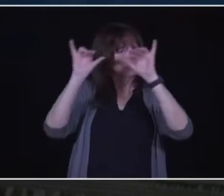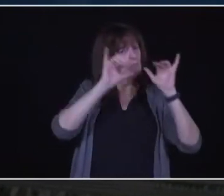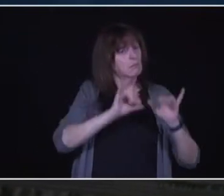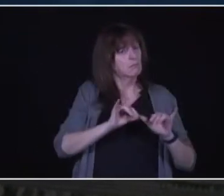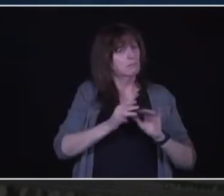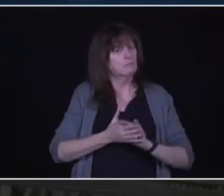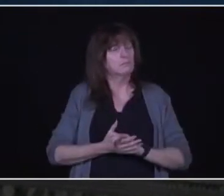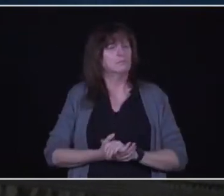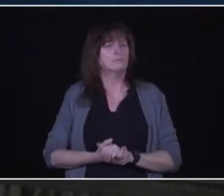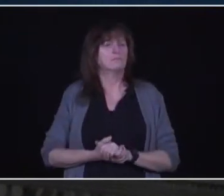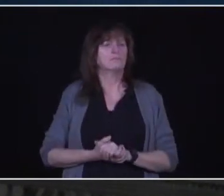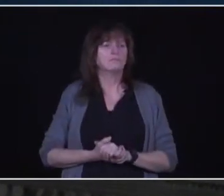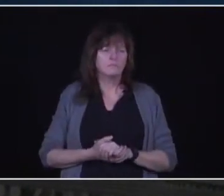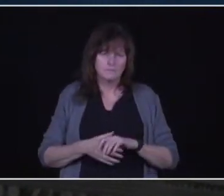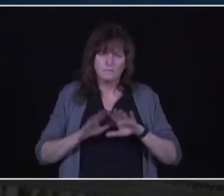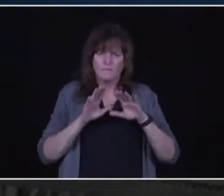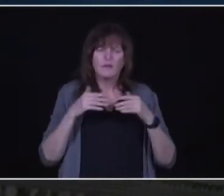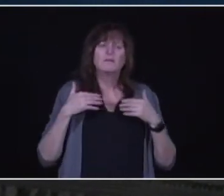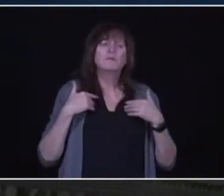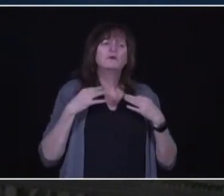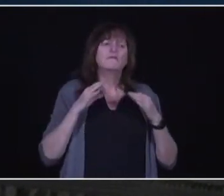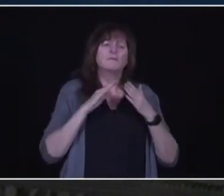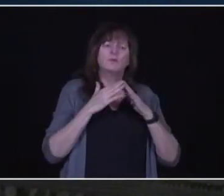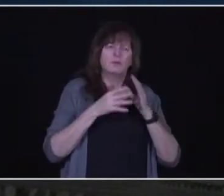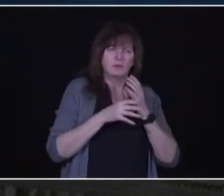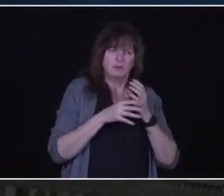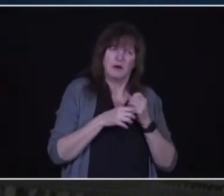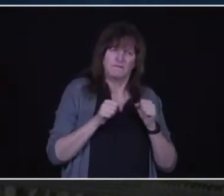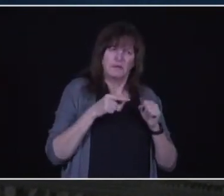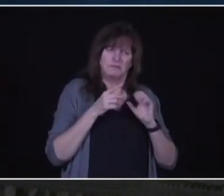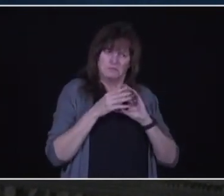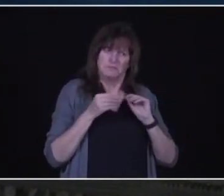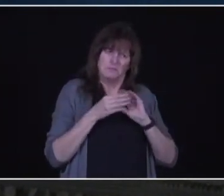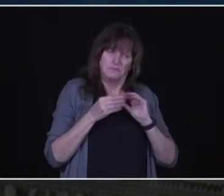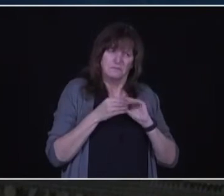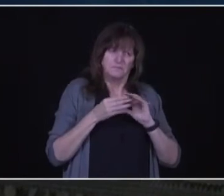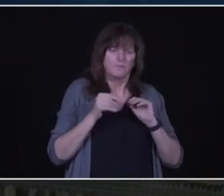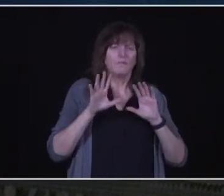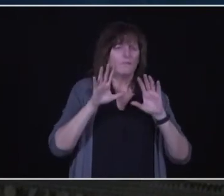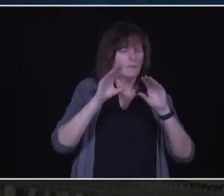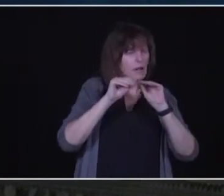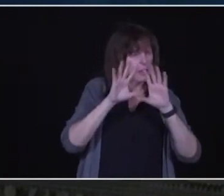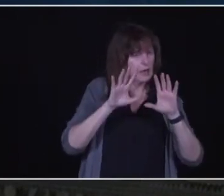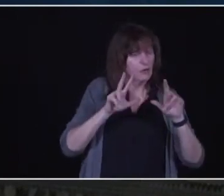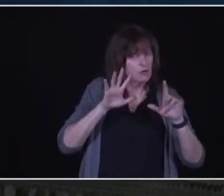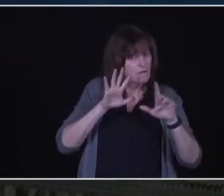the 34 public health units that operate across Ontario are not new organizations. They have historic data on their community,